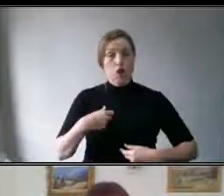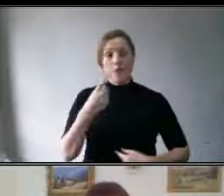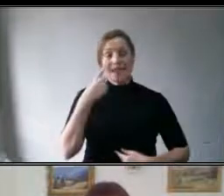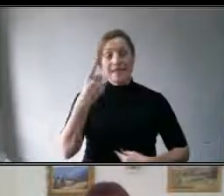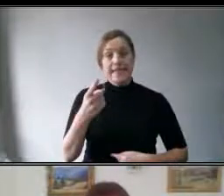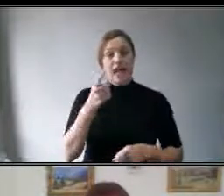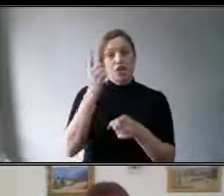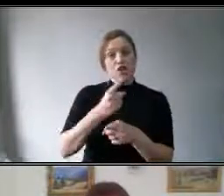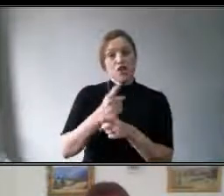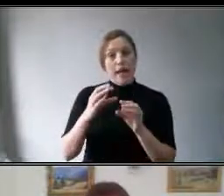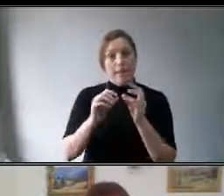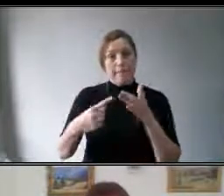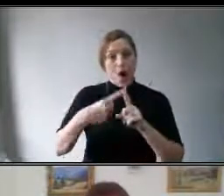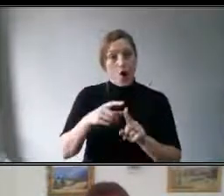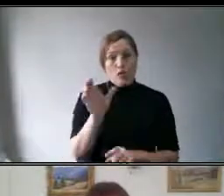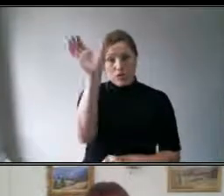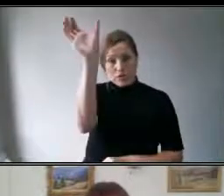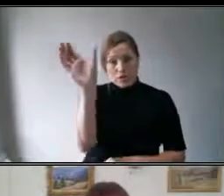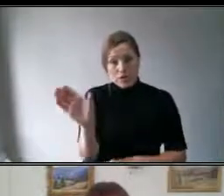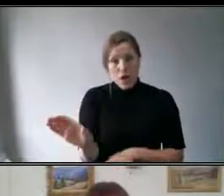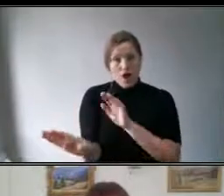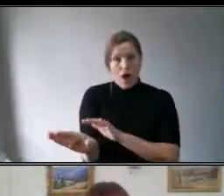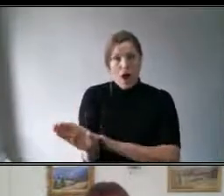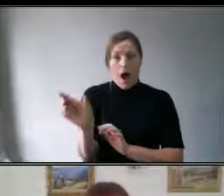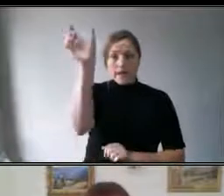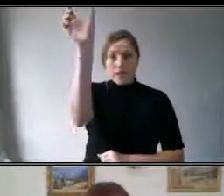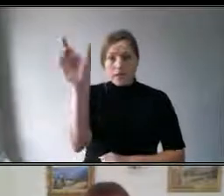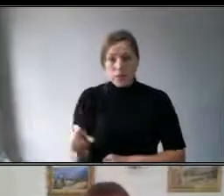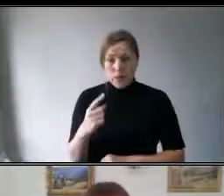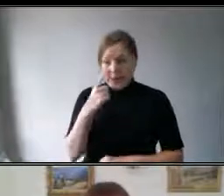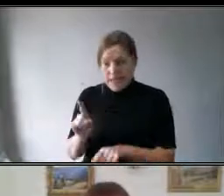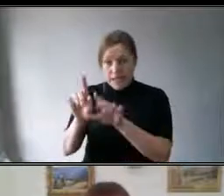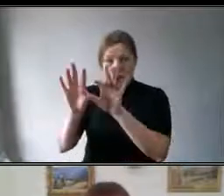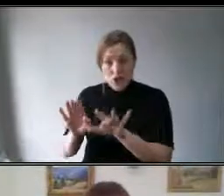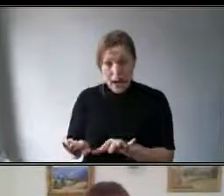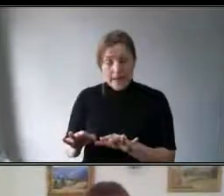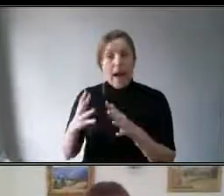link in there for you to be able to actually access the captioning today um unfortunately